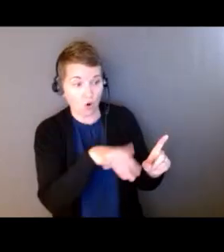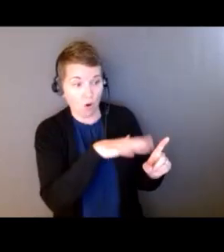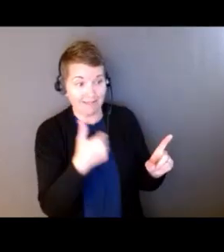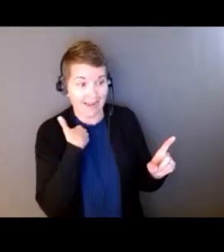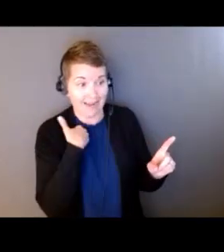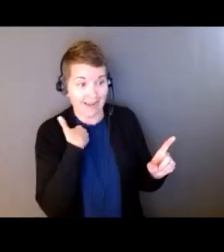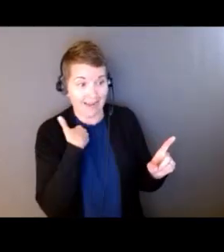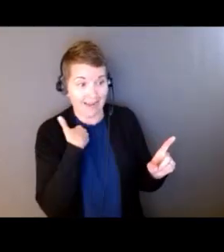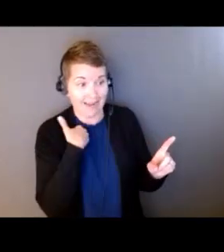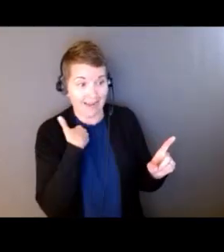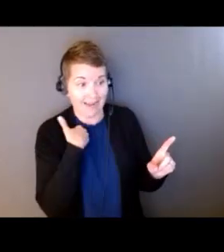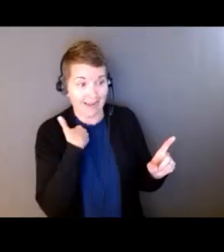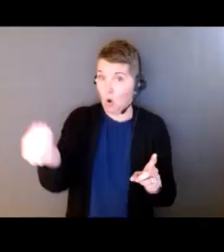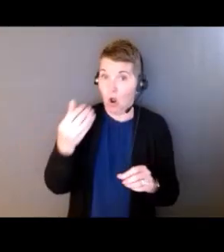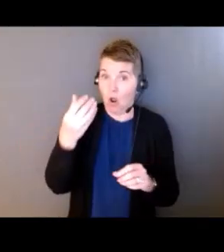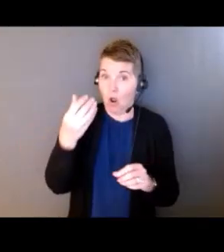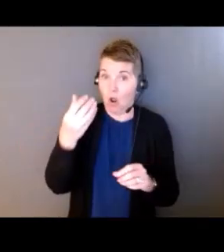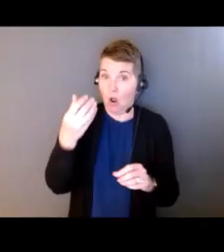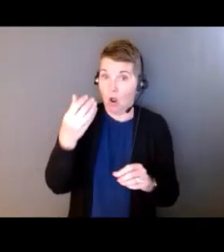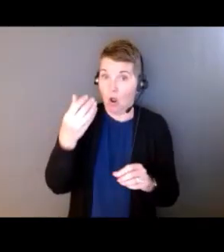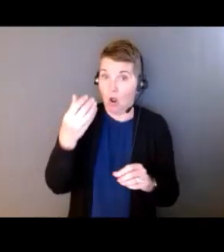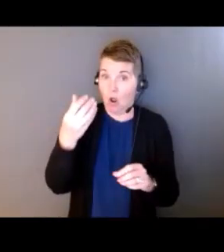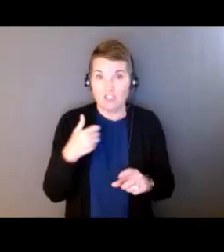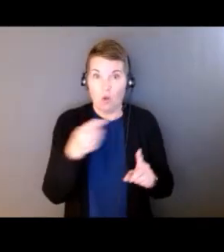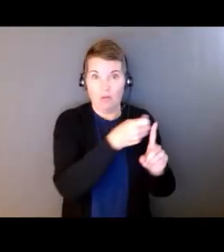Circulation and Touring program, we're also going to do a little overview.